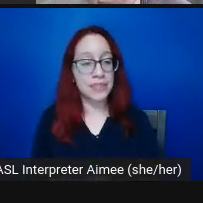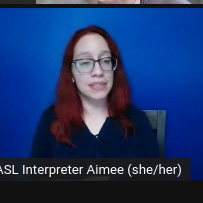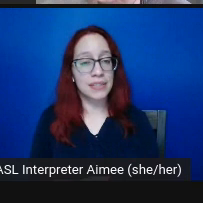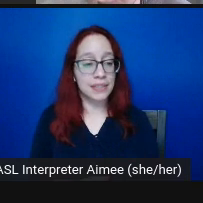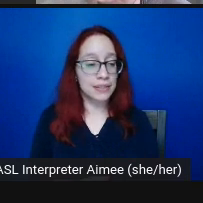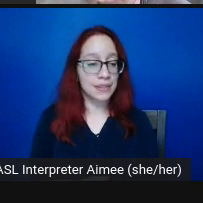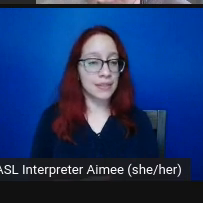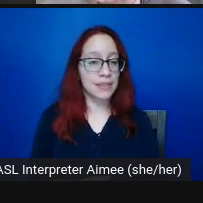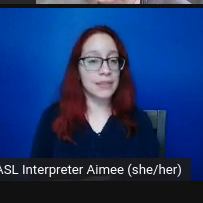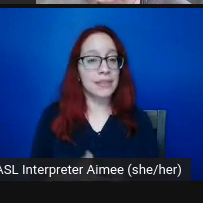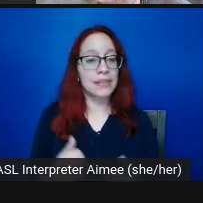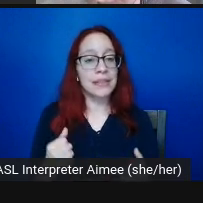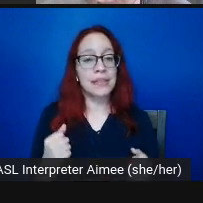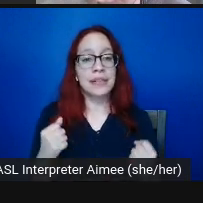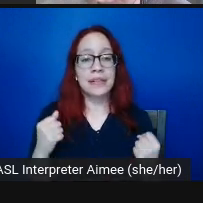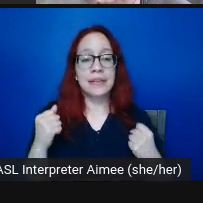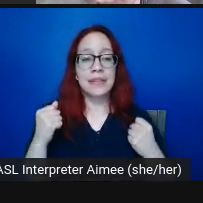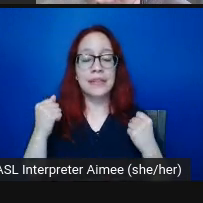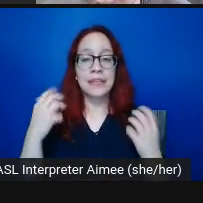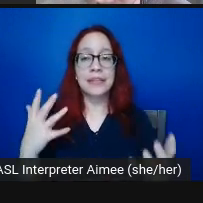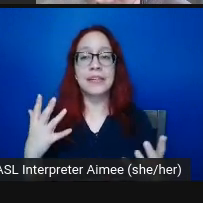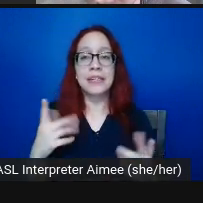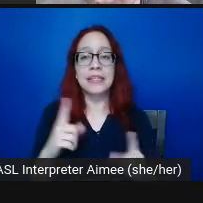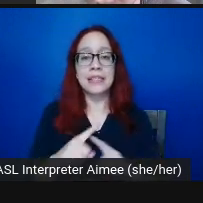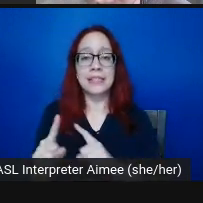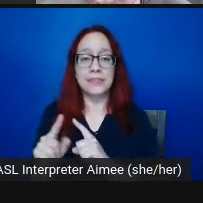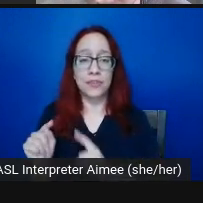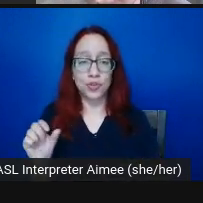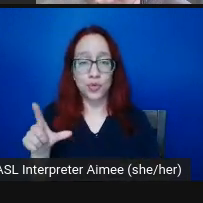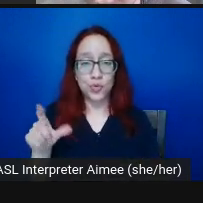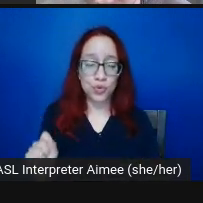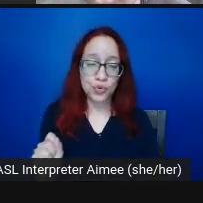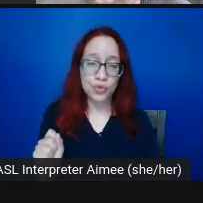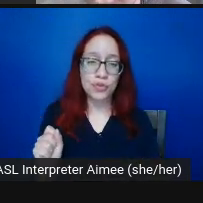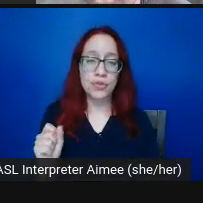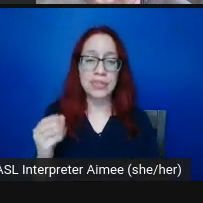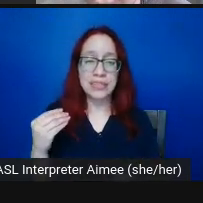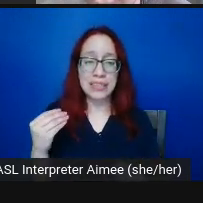With so much different tools, assistive technology that exists,